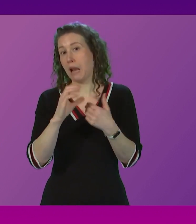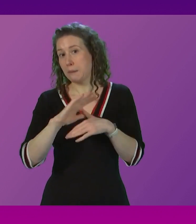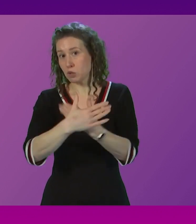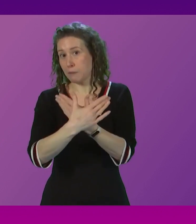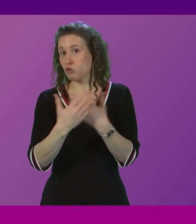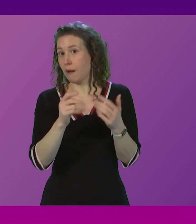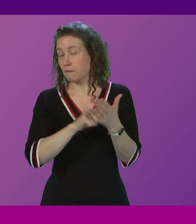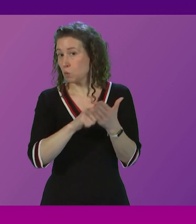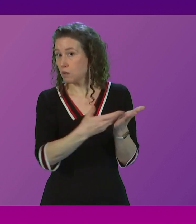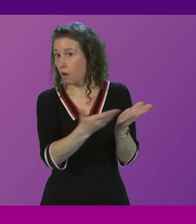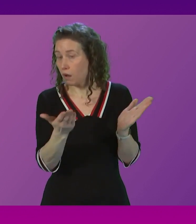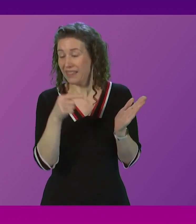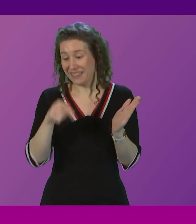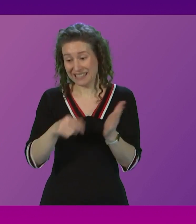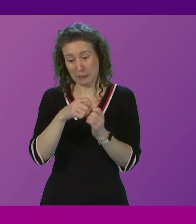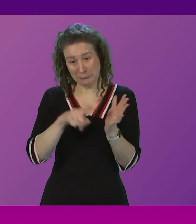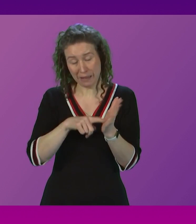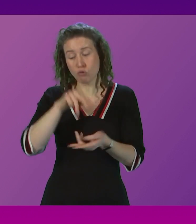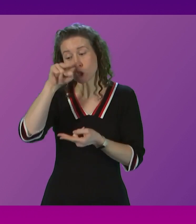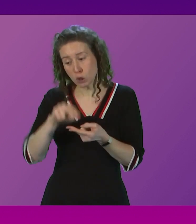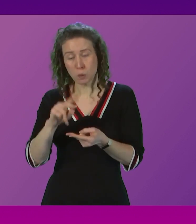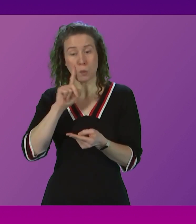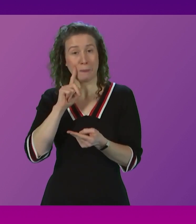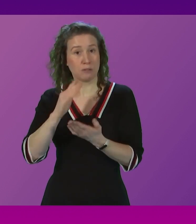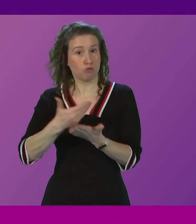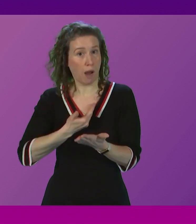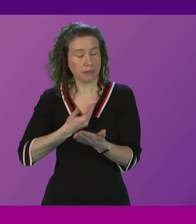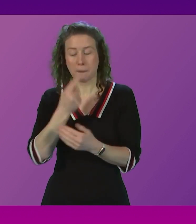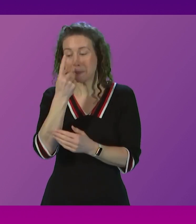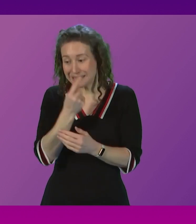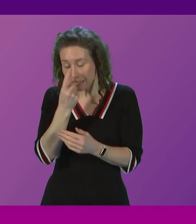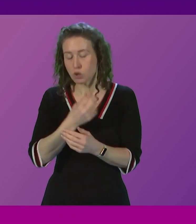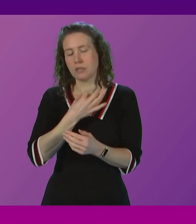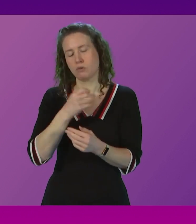The bill reduces women’s rights and, potentially, risks women’s safety—but